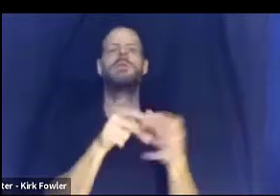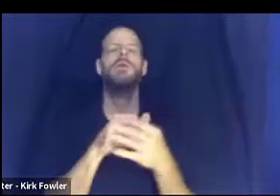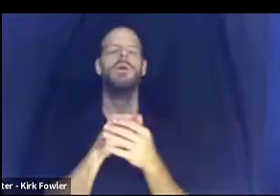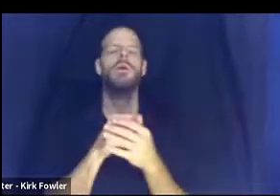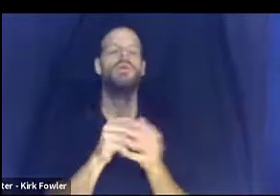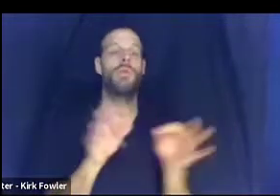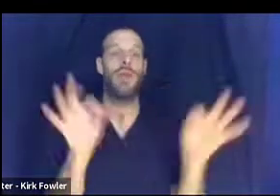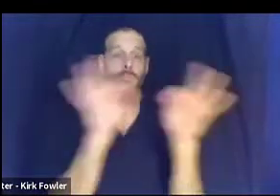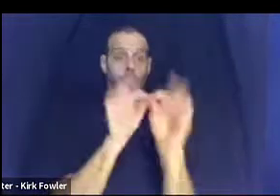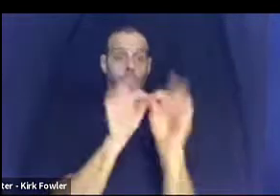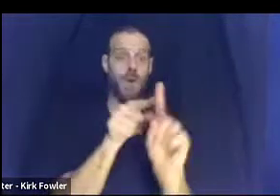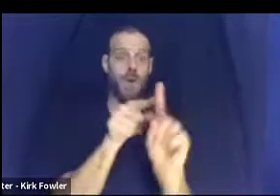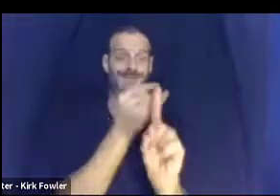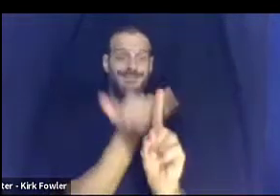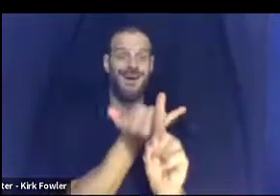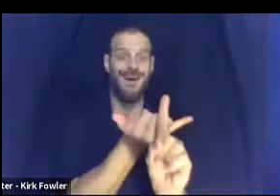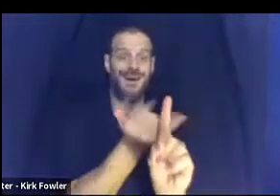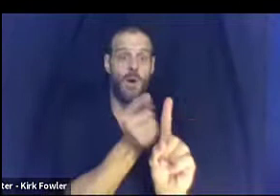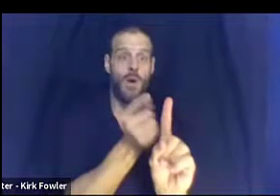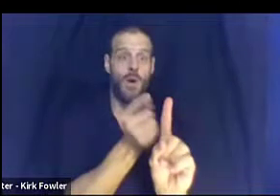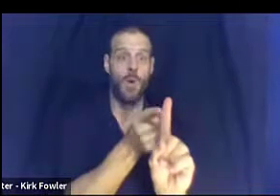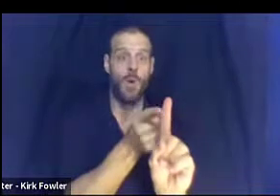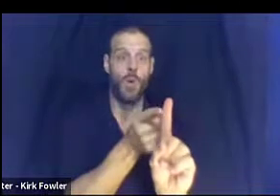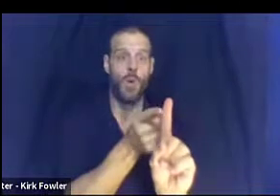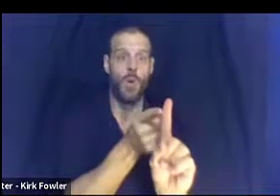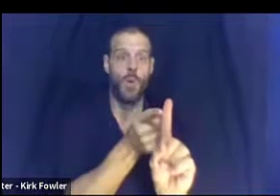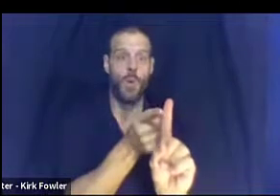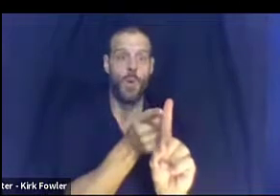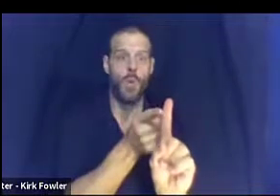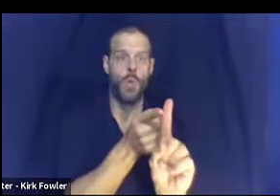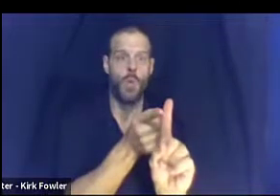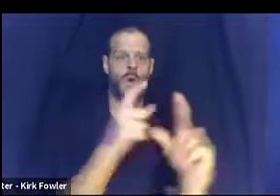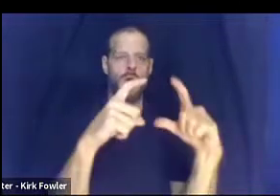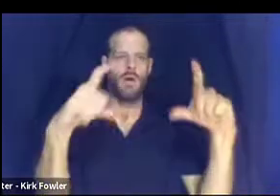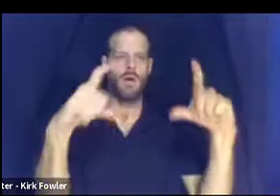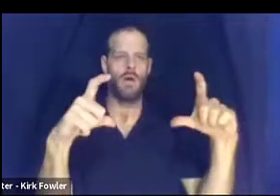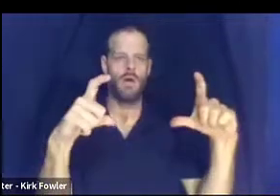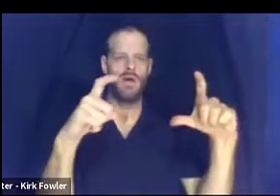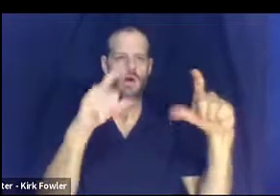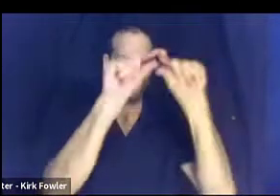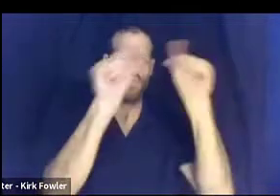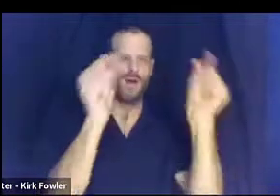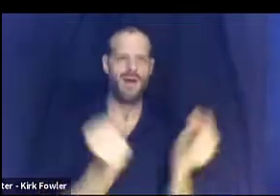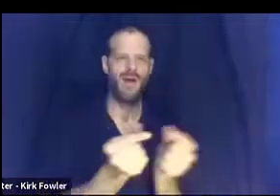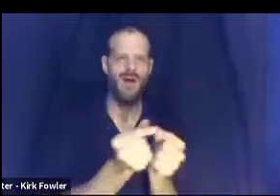And it's just a little bit bigger than the symbols. So, it almost provides a red outline around the symbol that we're doing now.